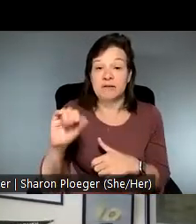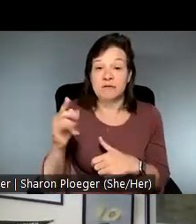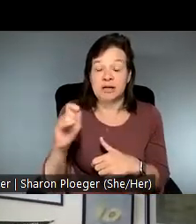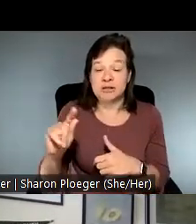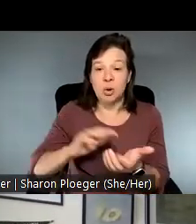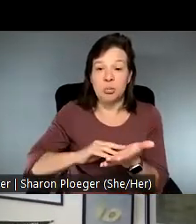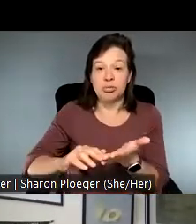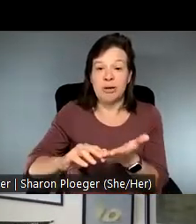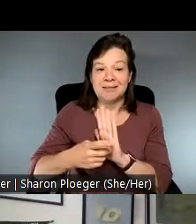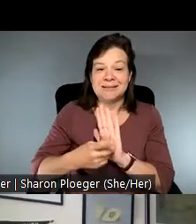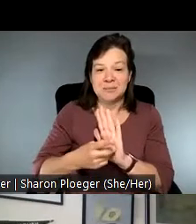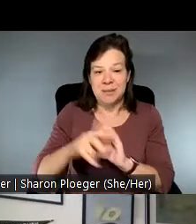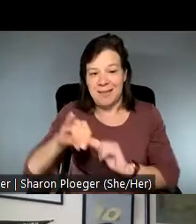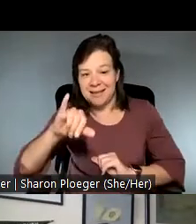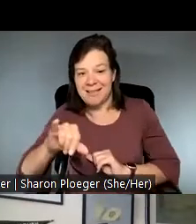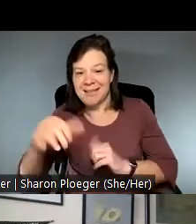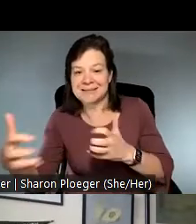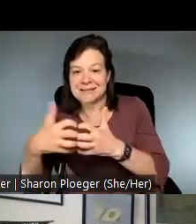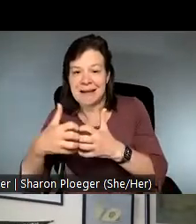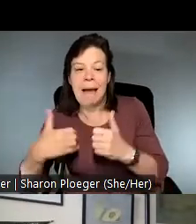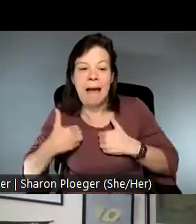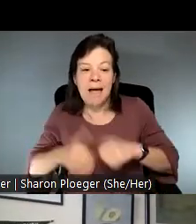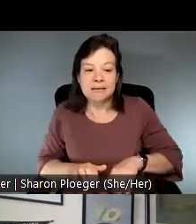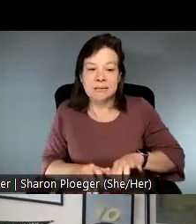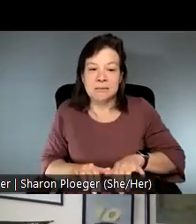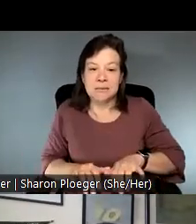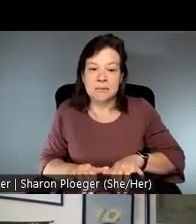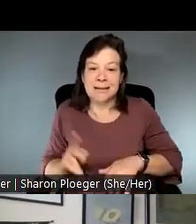this device has keys for typing.